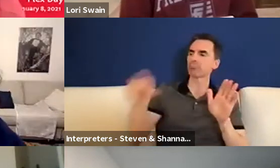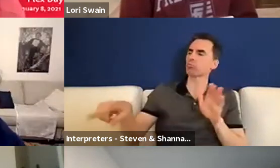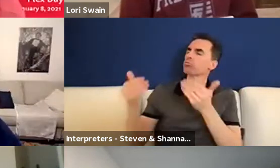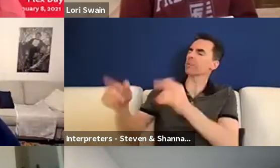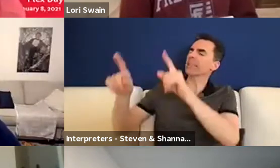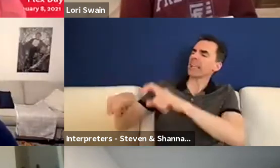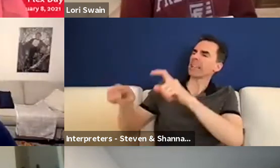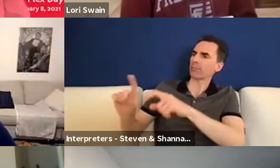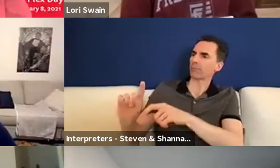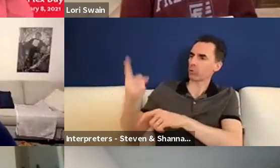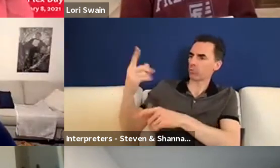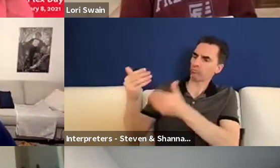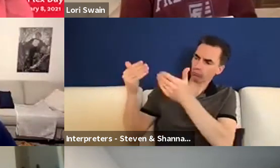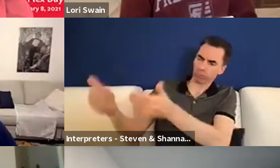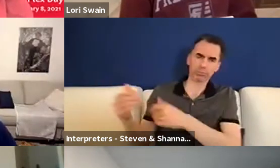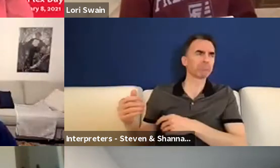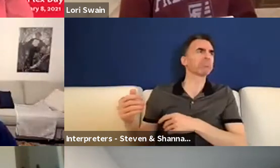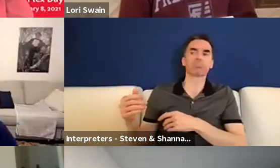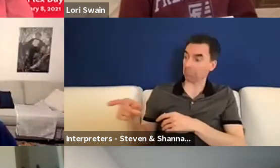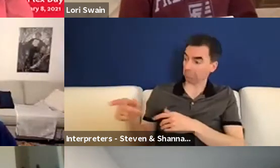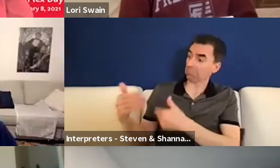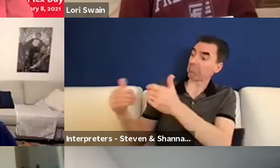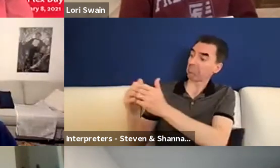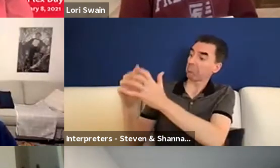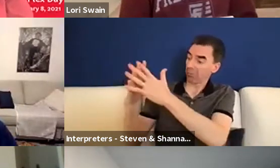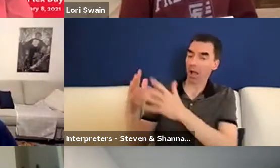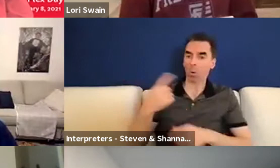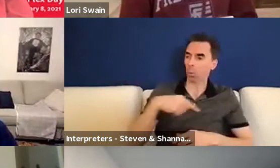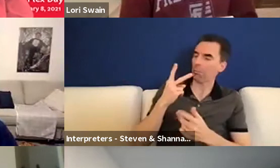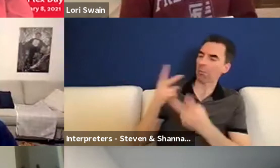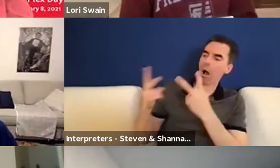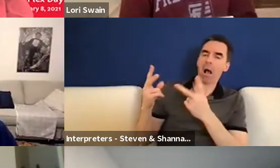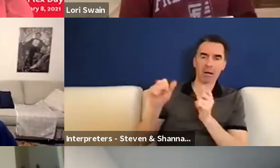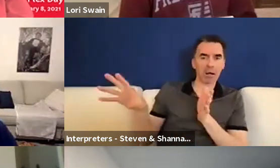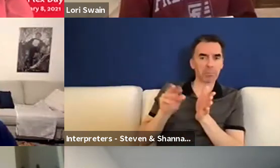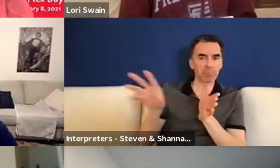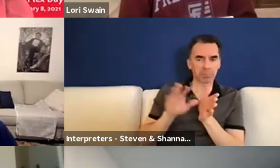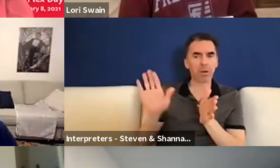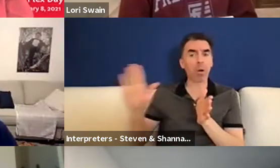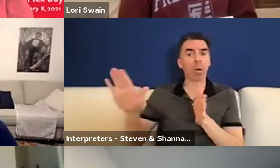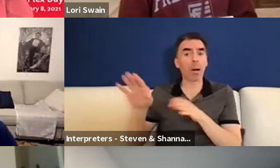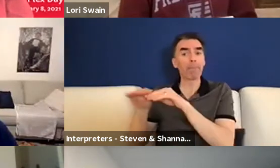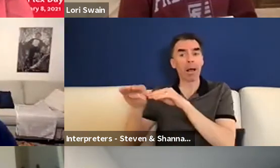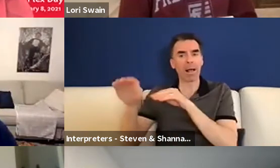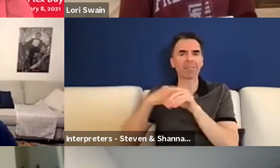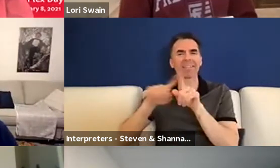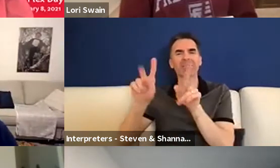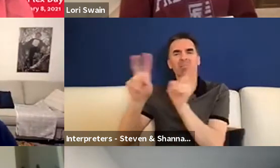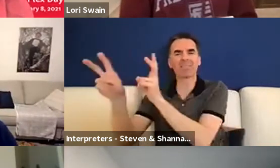to the rest of us. They have different titles for their pathways, because they have different programs they have, they offer